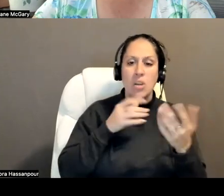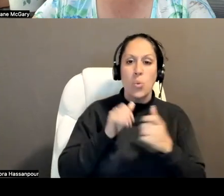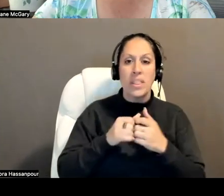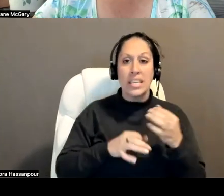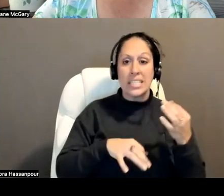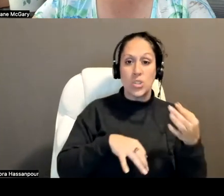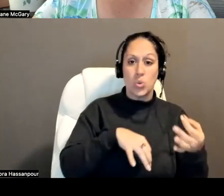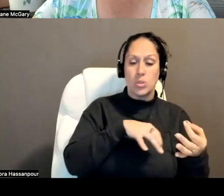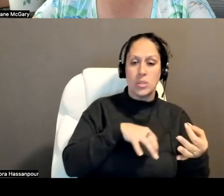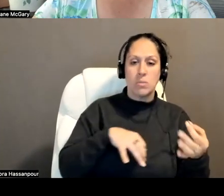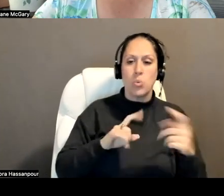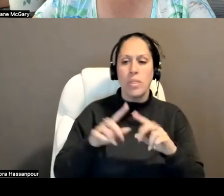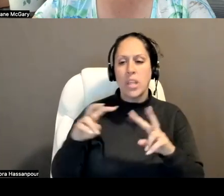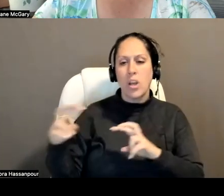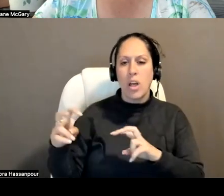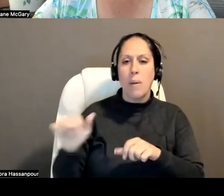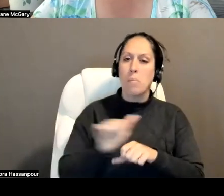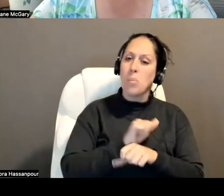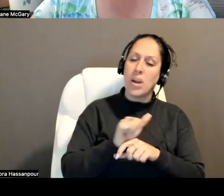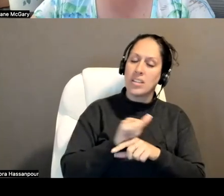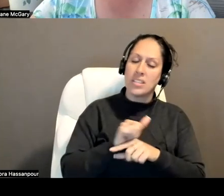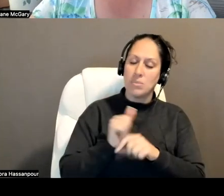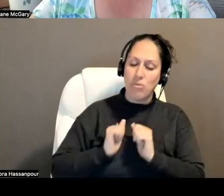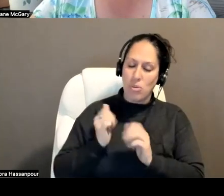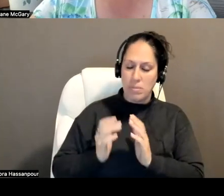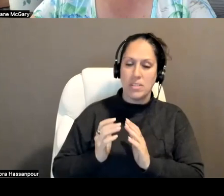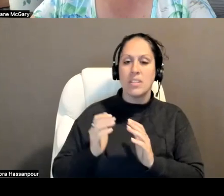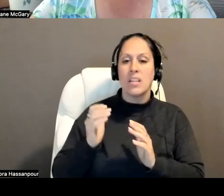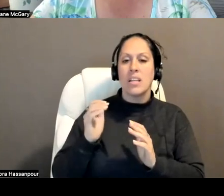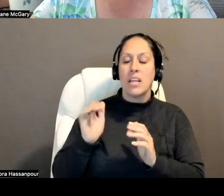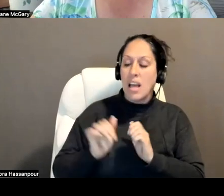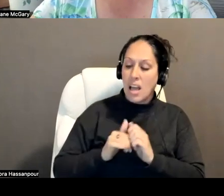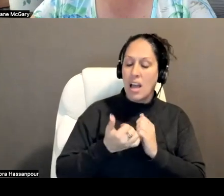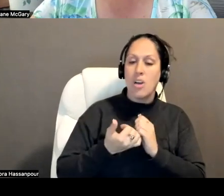all have what we call the "practice performances," which is how it should, how